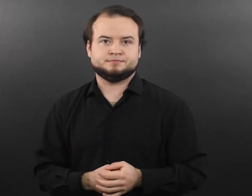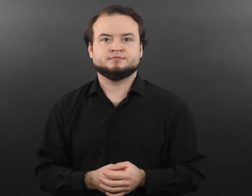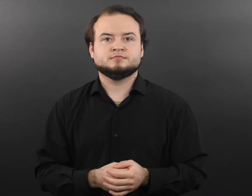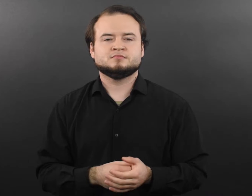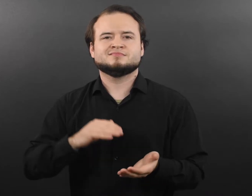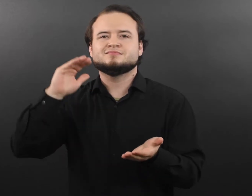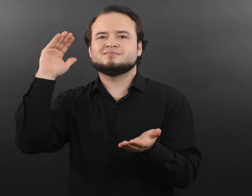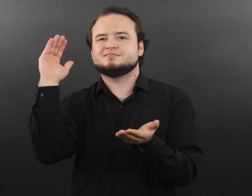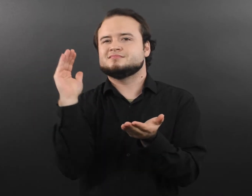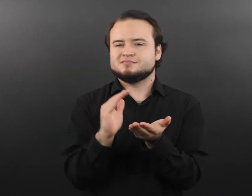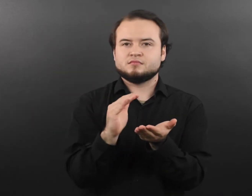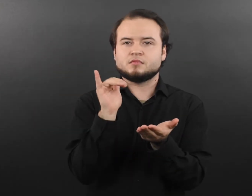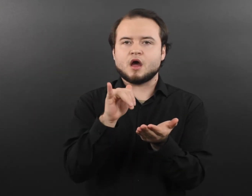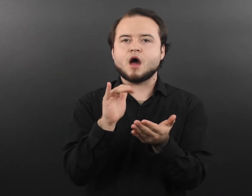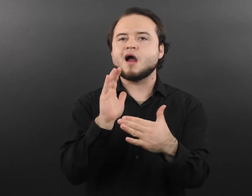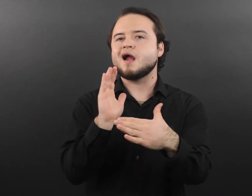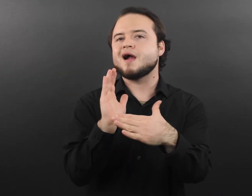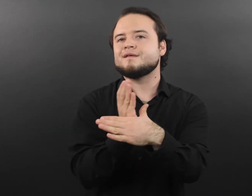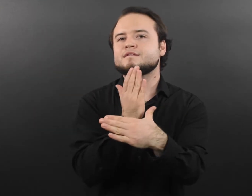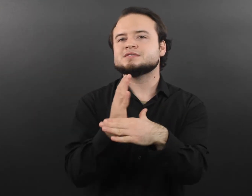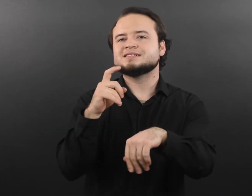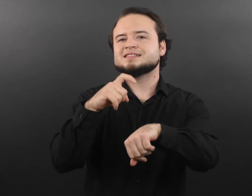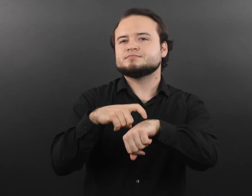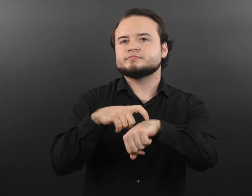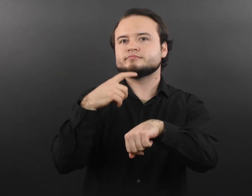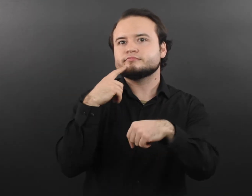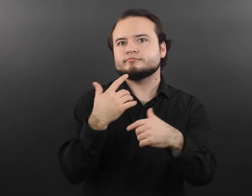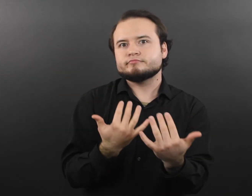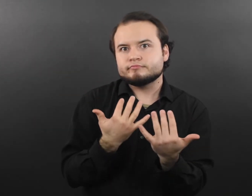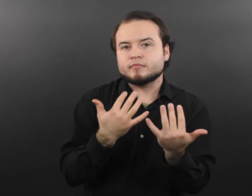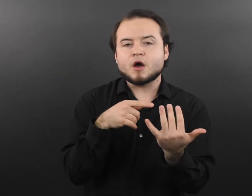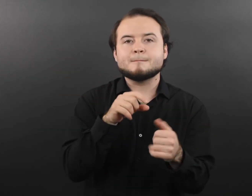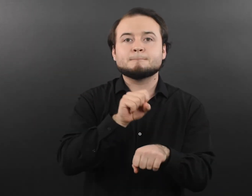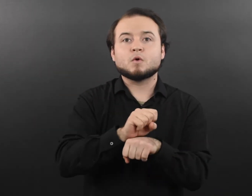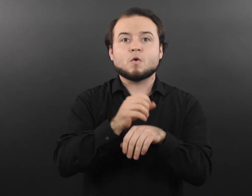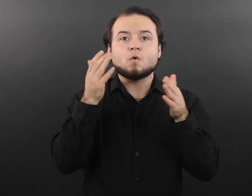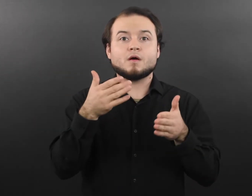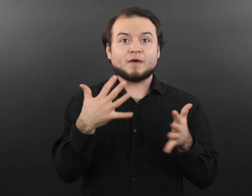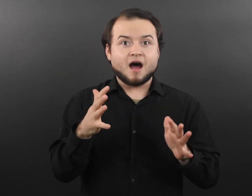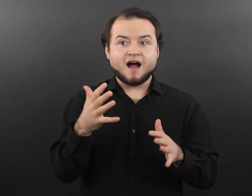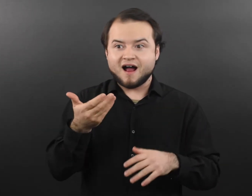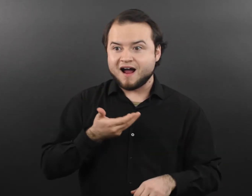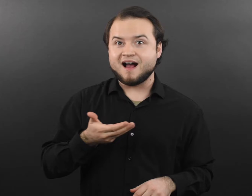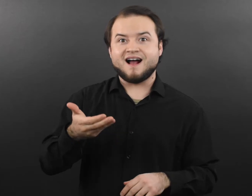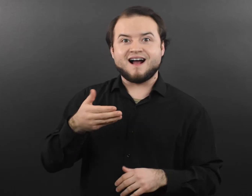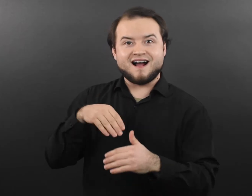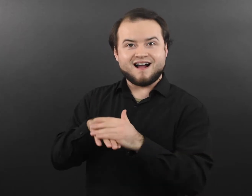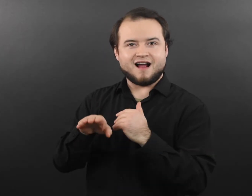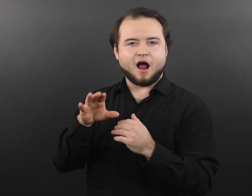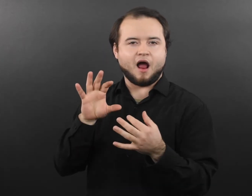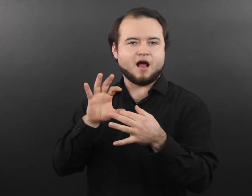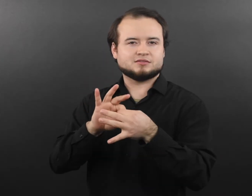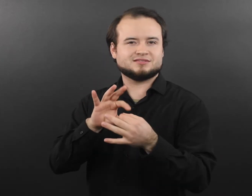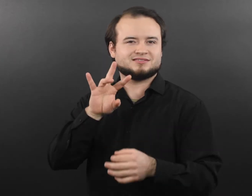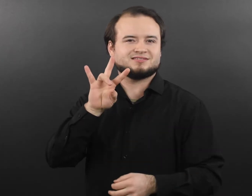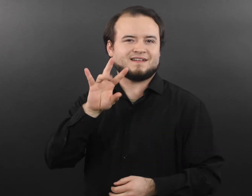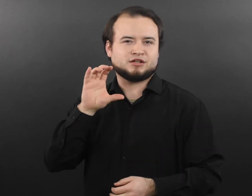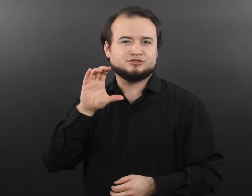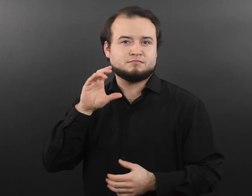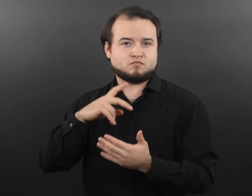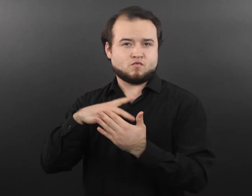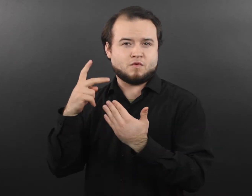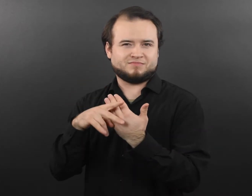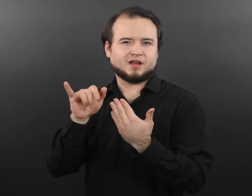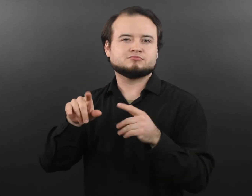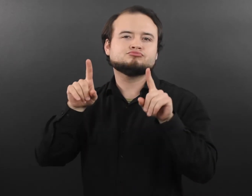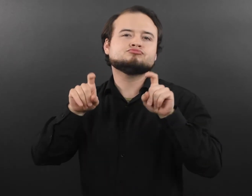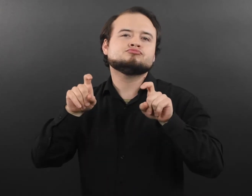and shortening the average time for employees hired through Connect 700 (a